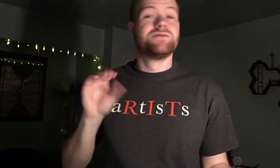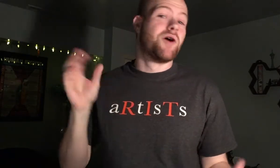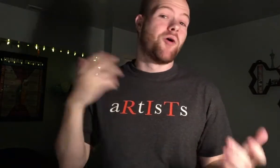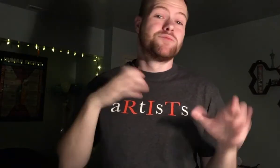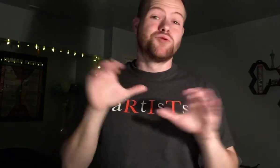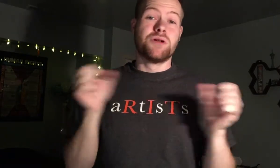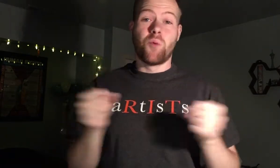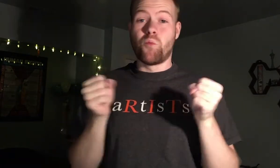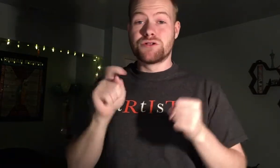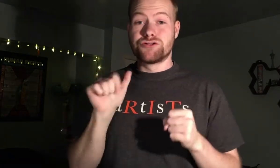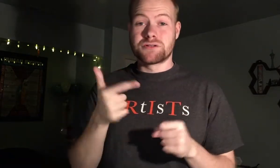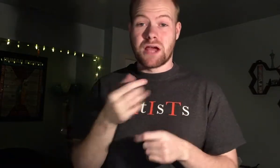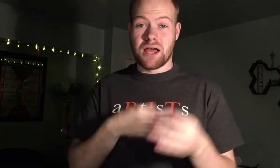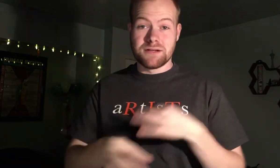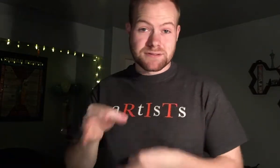So I’m doing the winter tag instead.